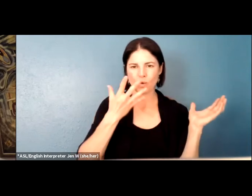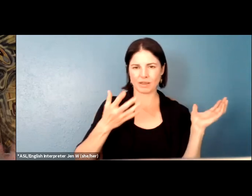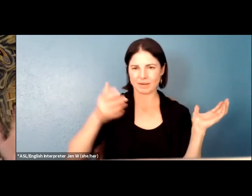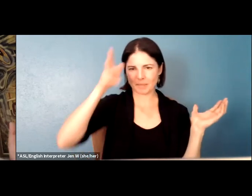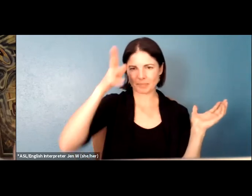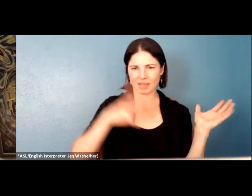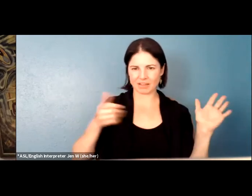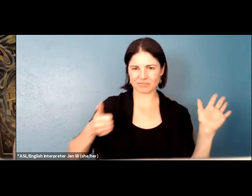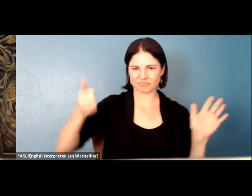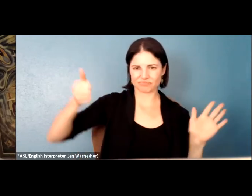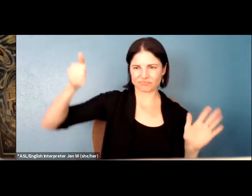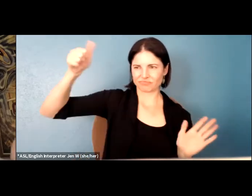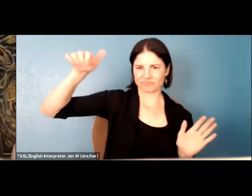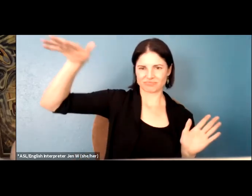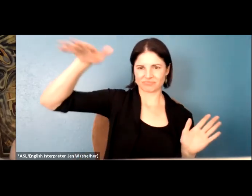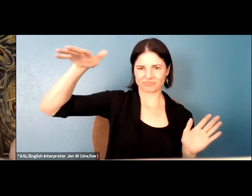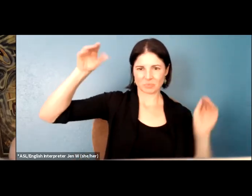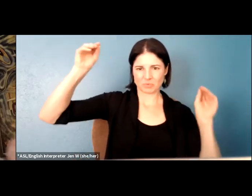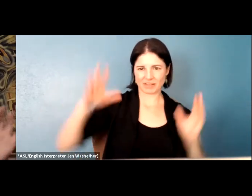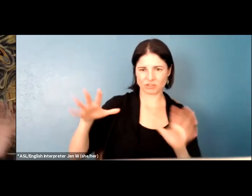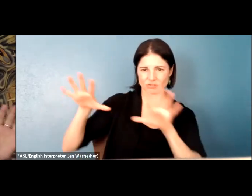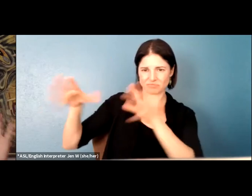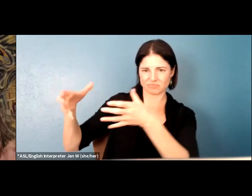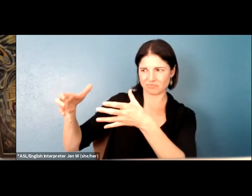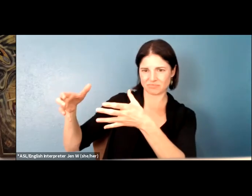group of RegTech professors before they ever meet their